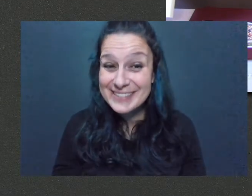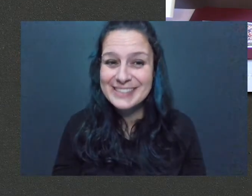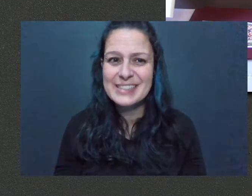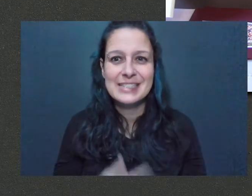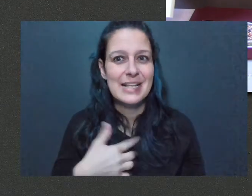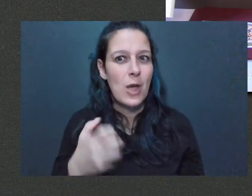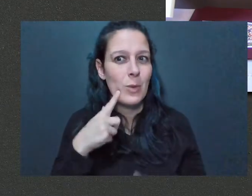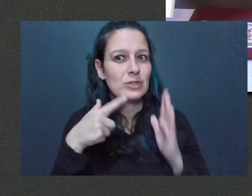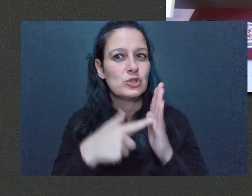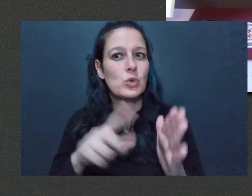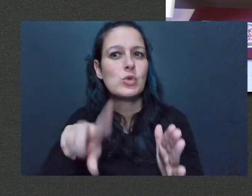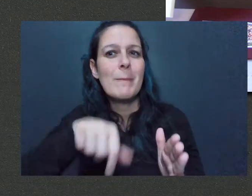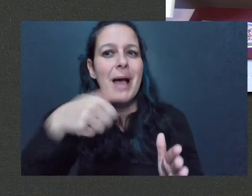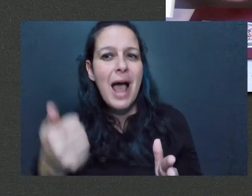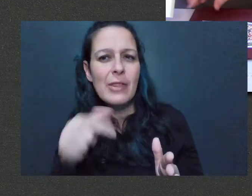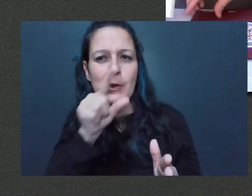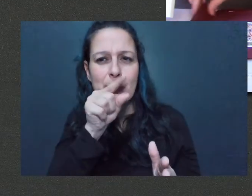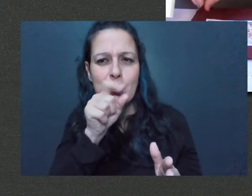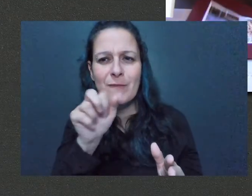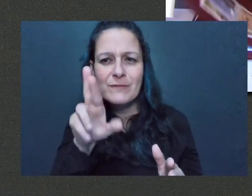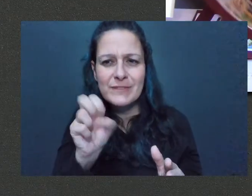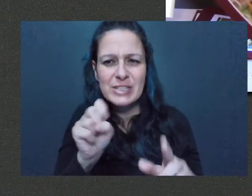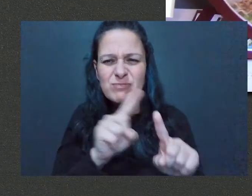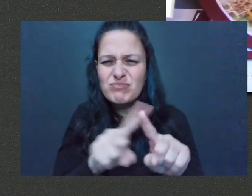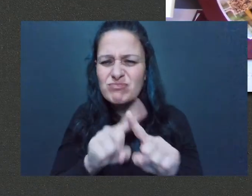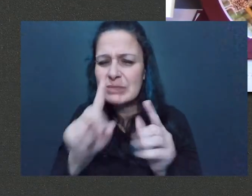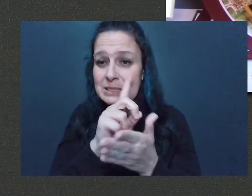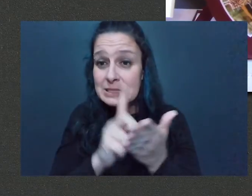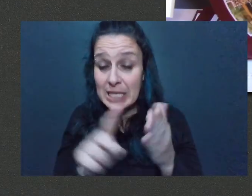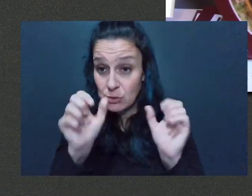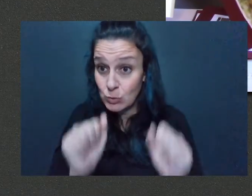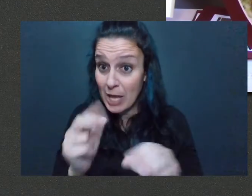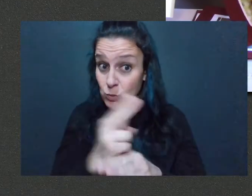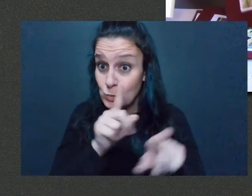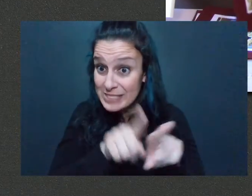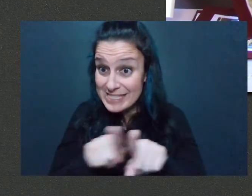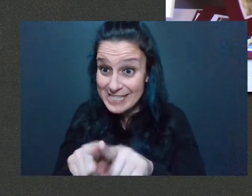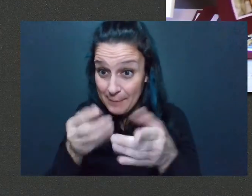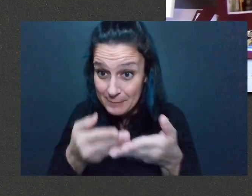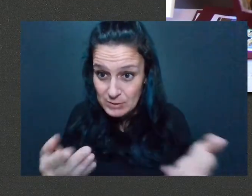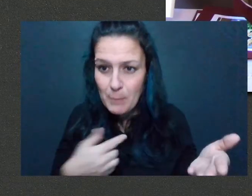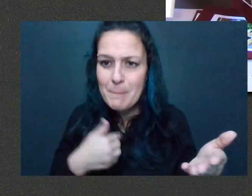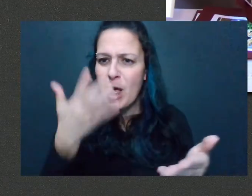I wanted to show you some other bird feeder designs that you can make with these same materials.